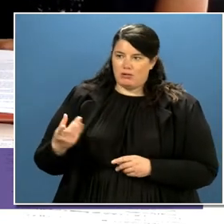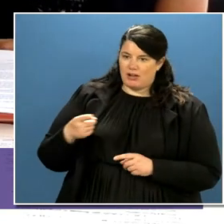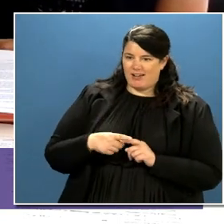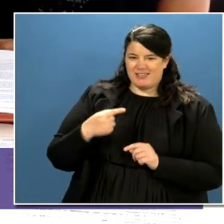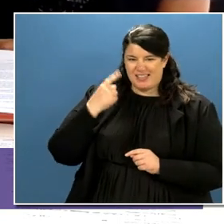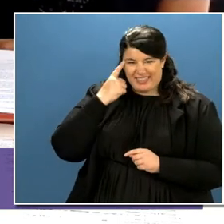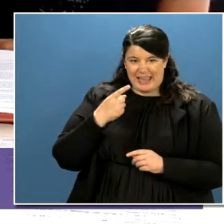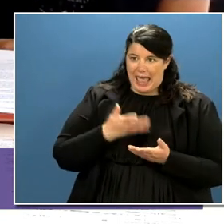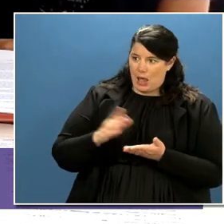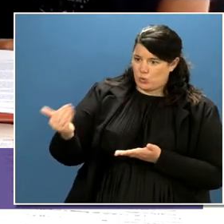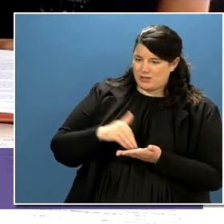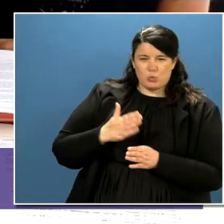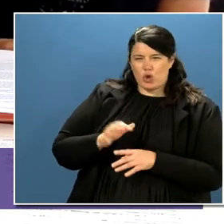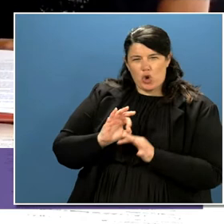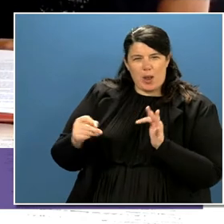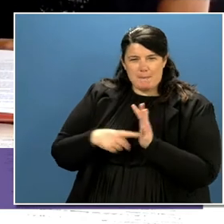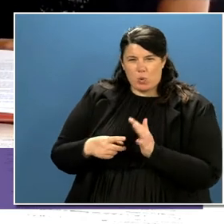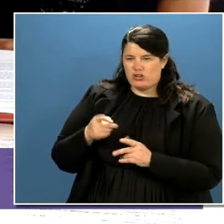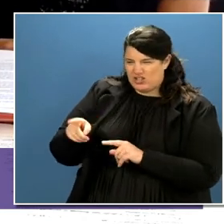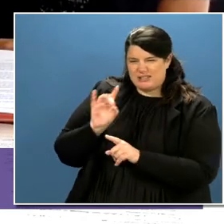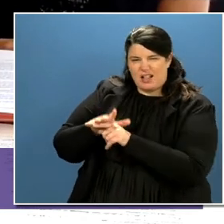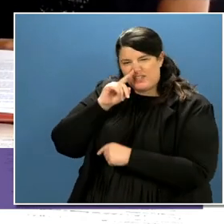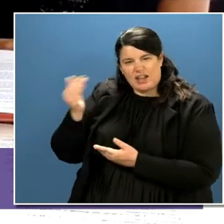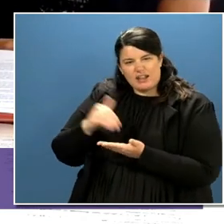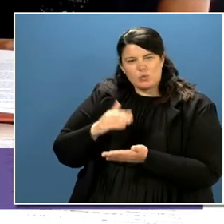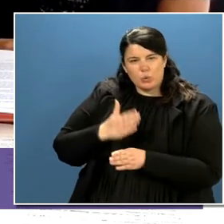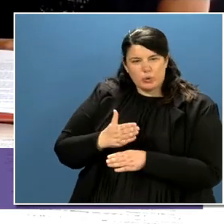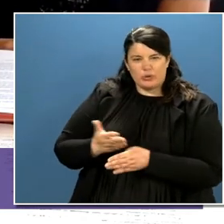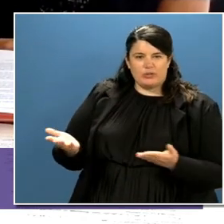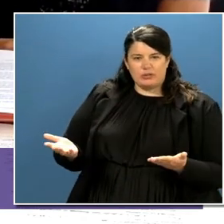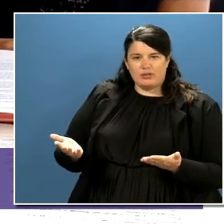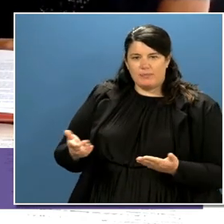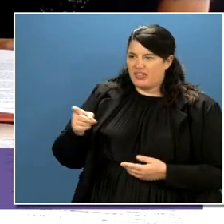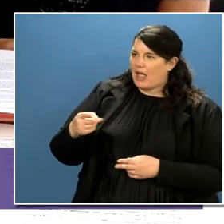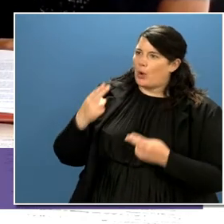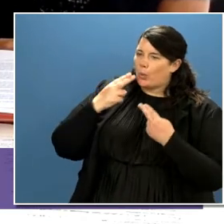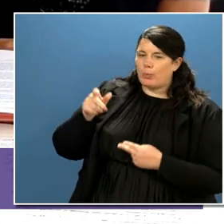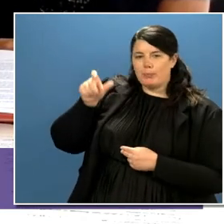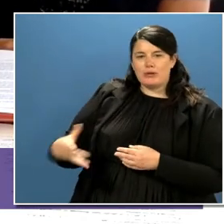in five Australians just are seen as another Australian that should be able